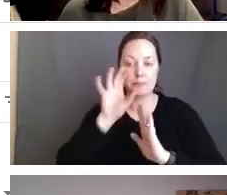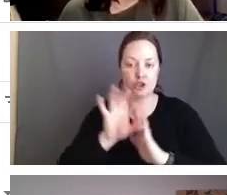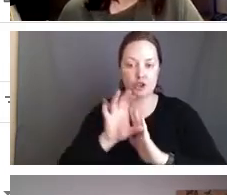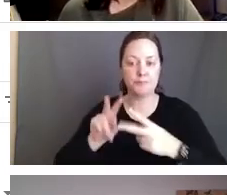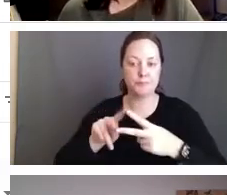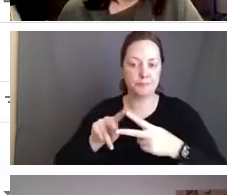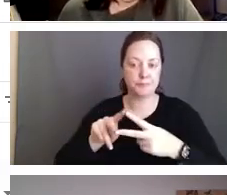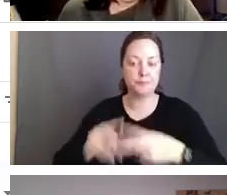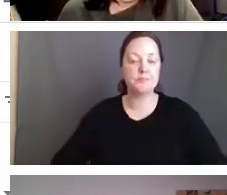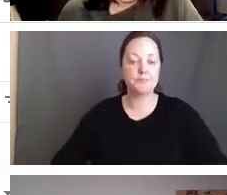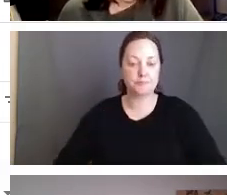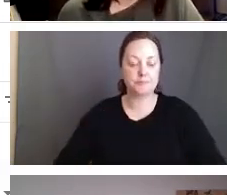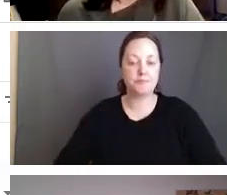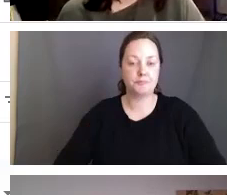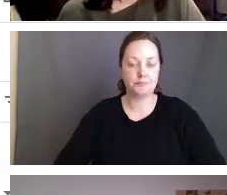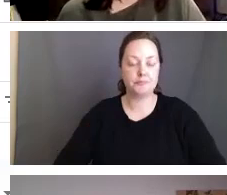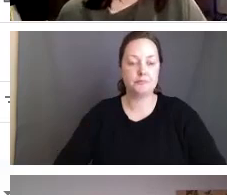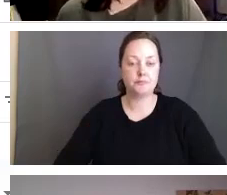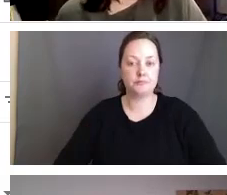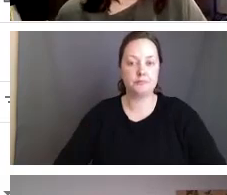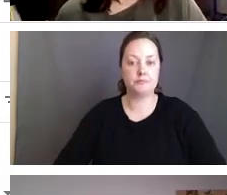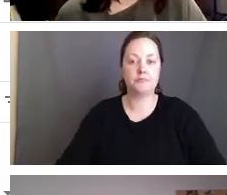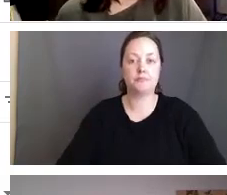Just popped in a divider, you see it?